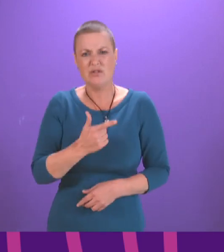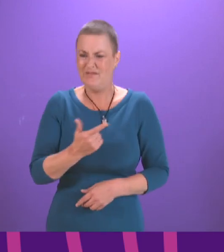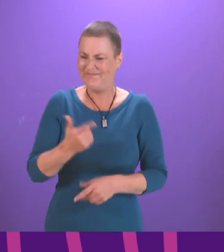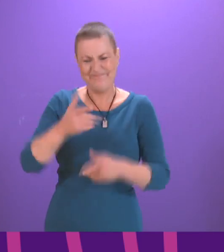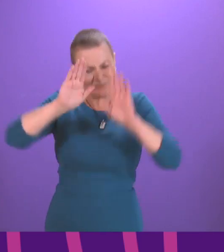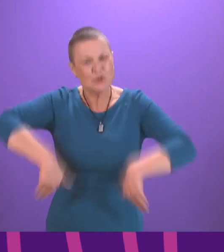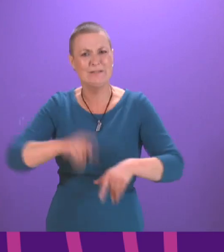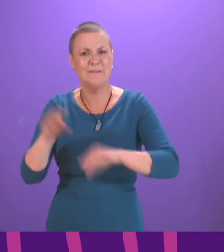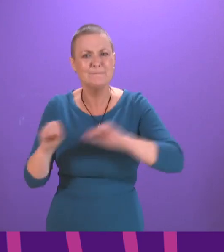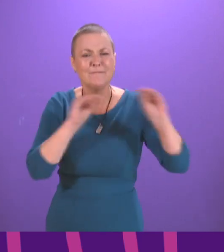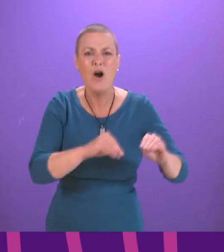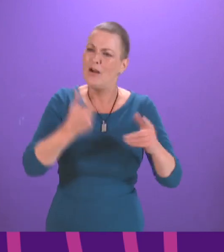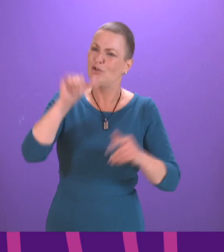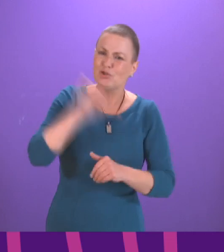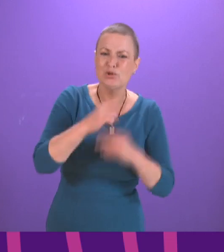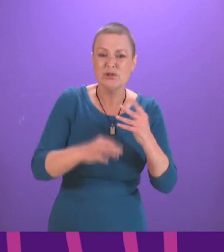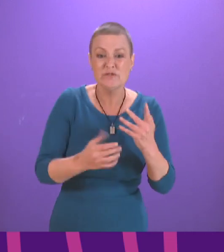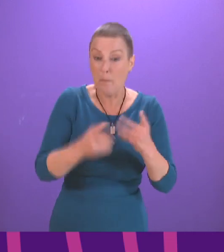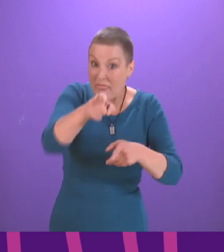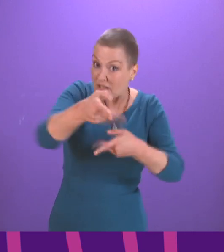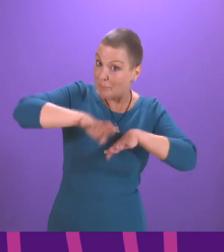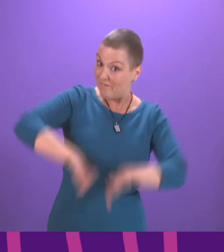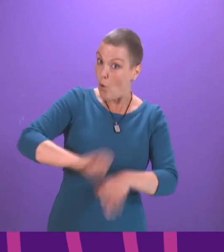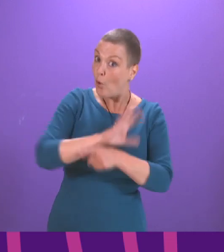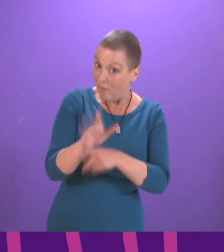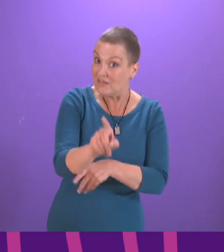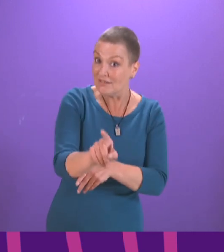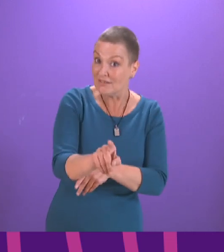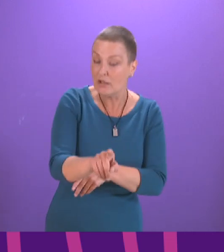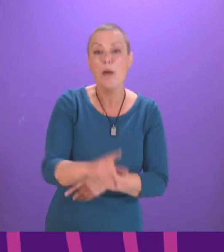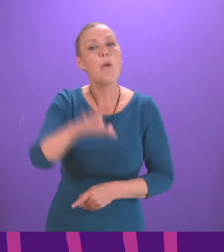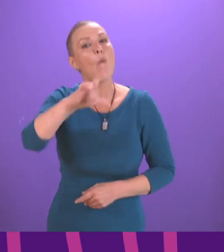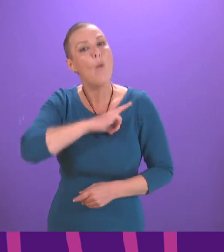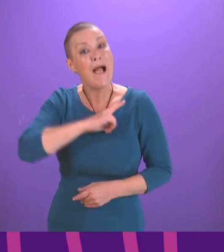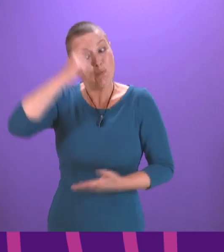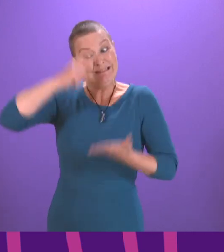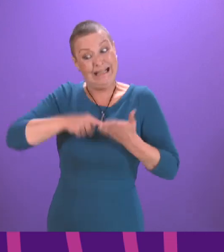hospital in normal times. The reason for seeking to do that in Covid times was to make sure